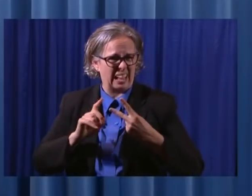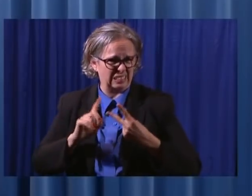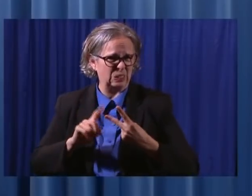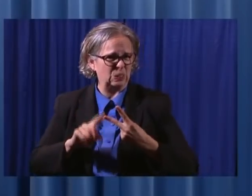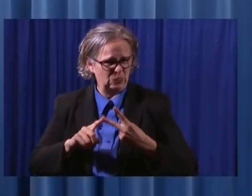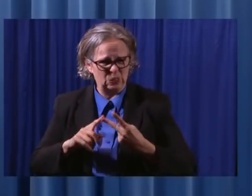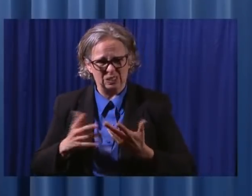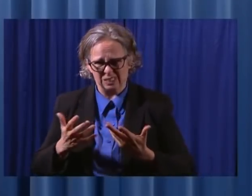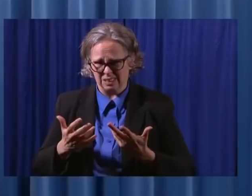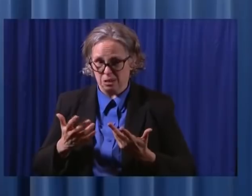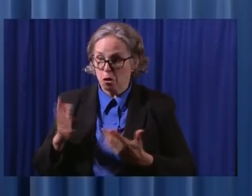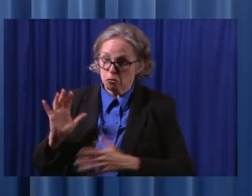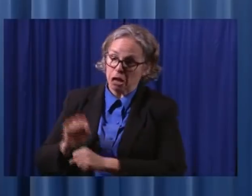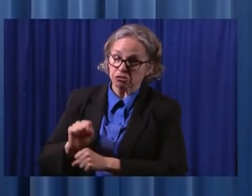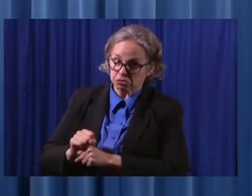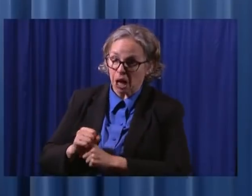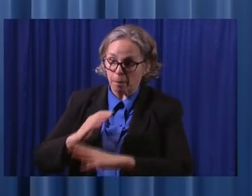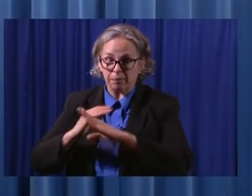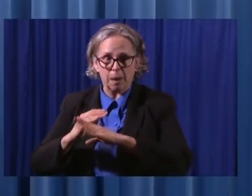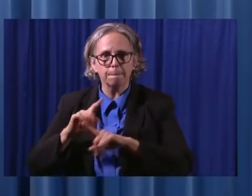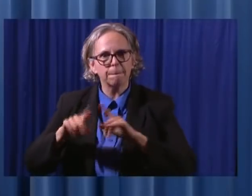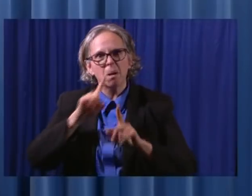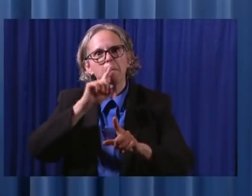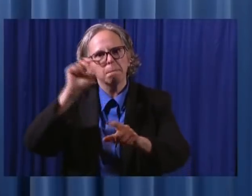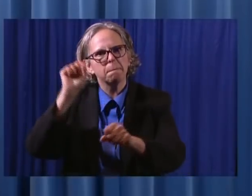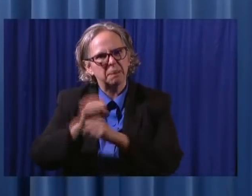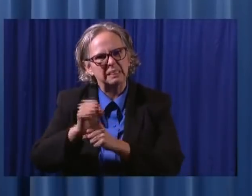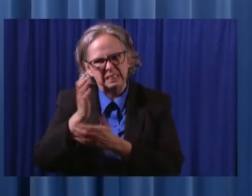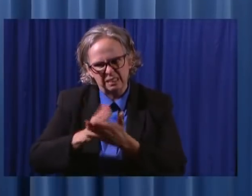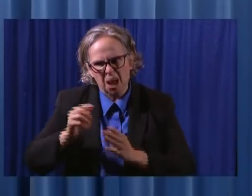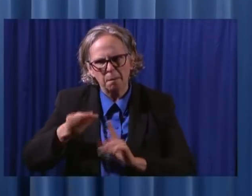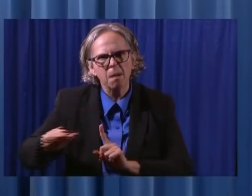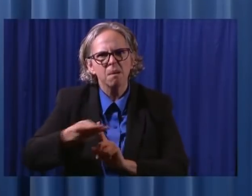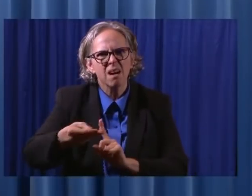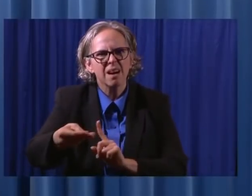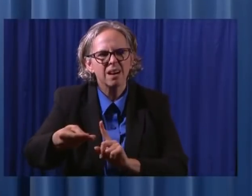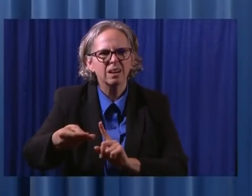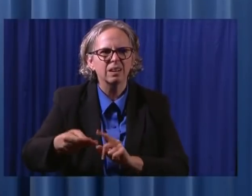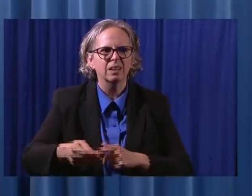AT THE WORKPLACE. ALTHOUGH AGAIN, MOST EMPLOYERS